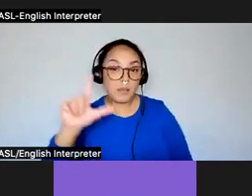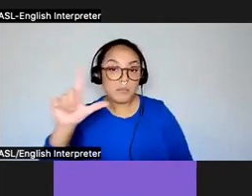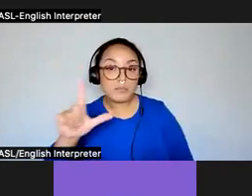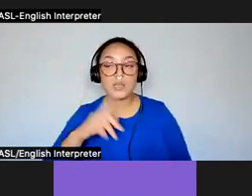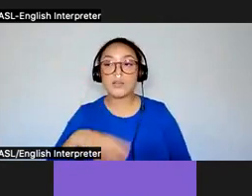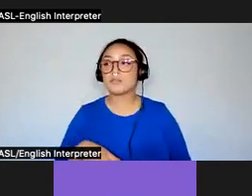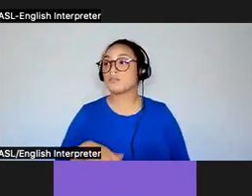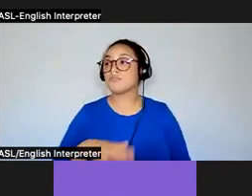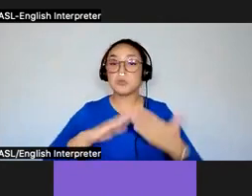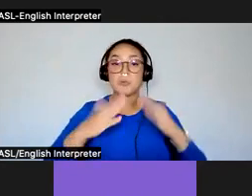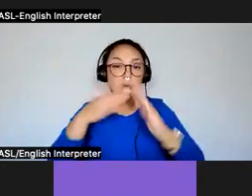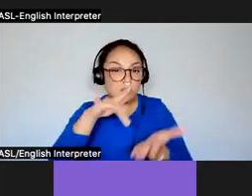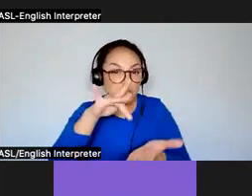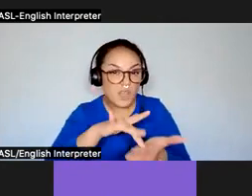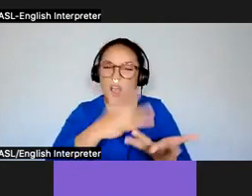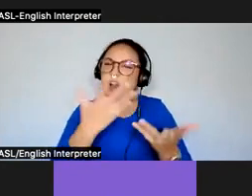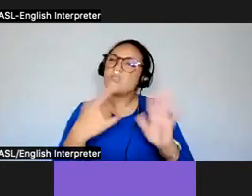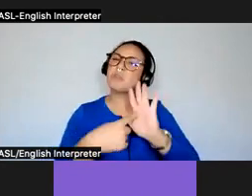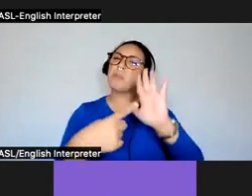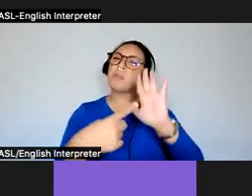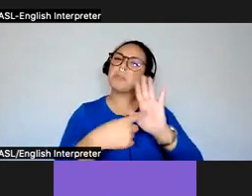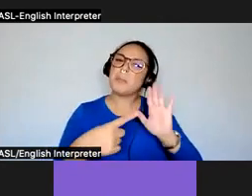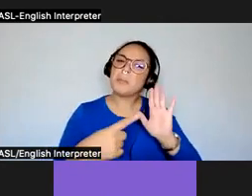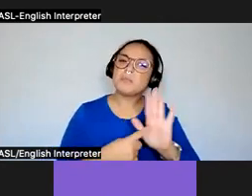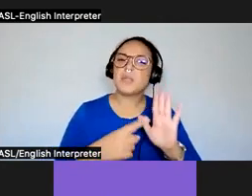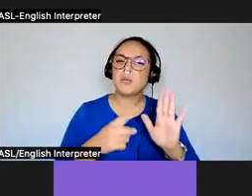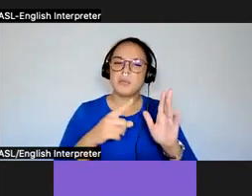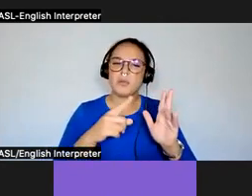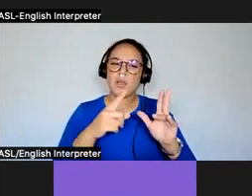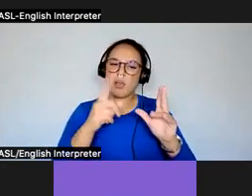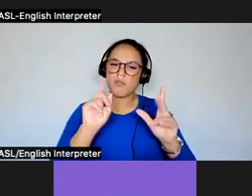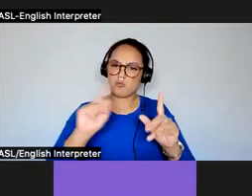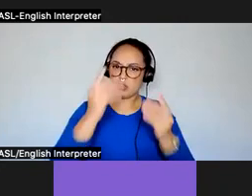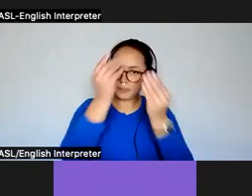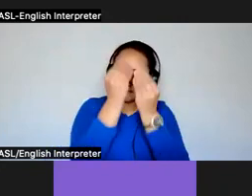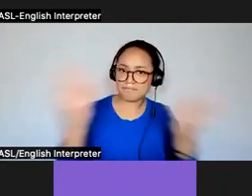So those are examples and so anybody's event can be listed in this brochure.